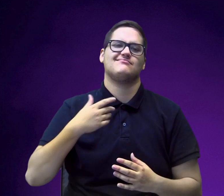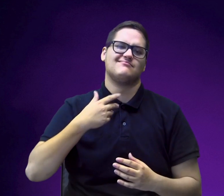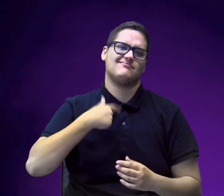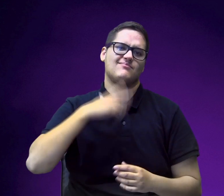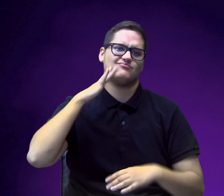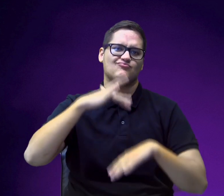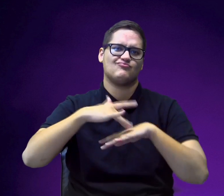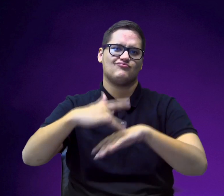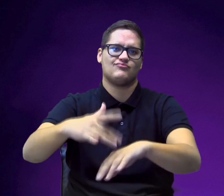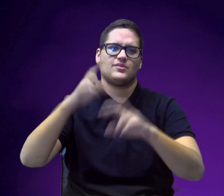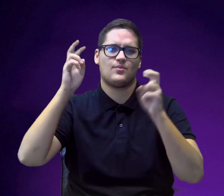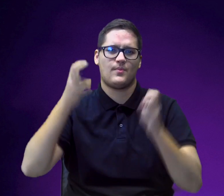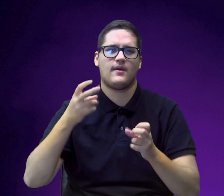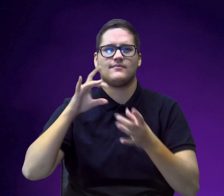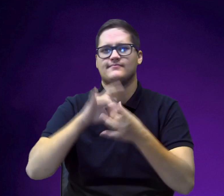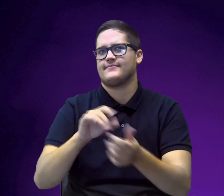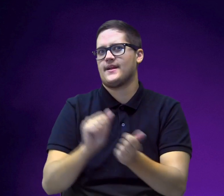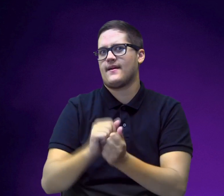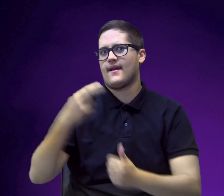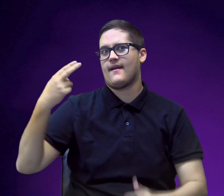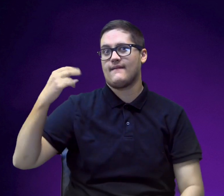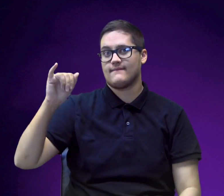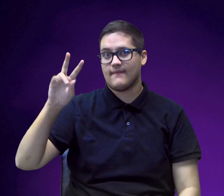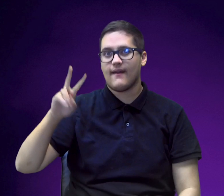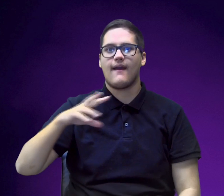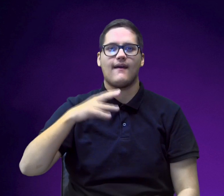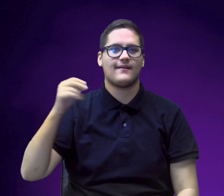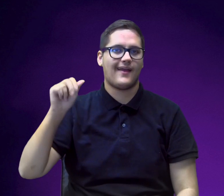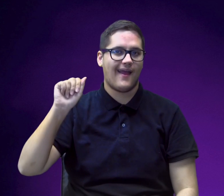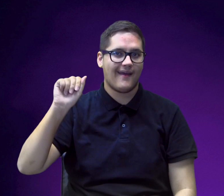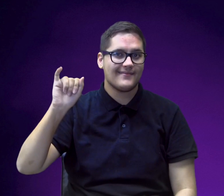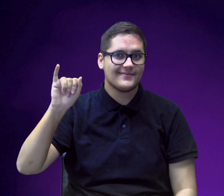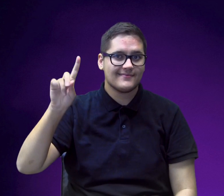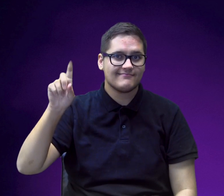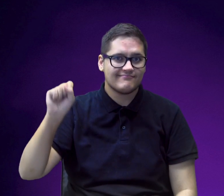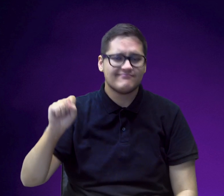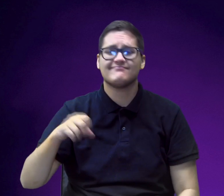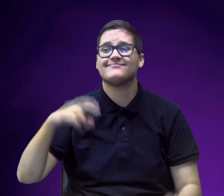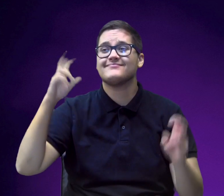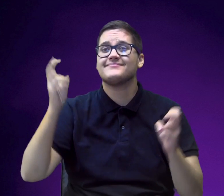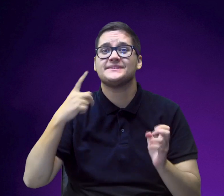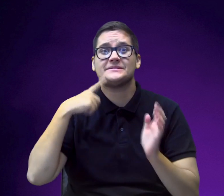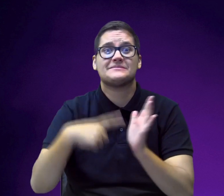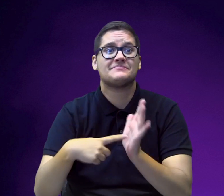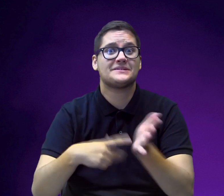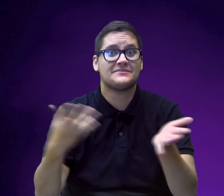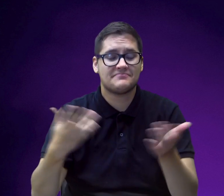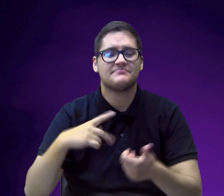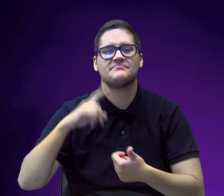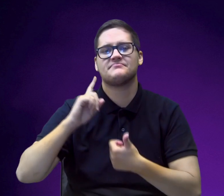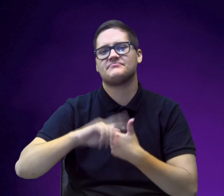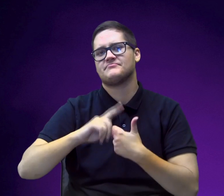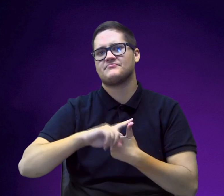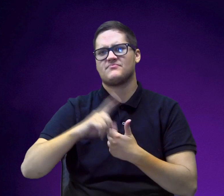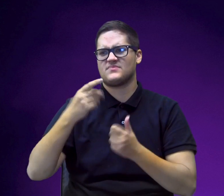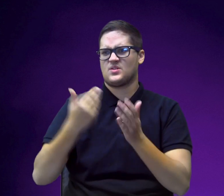It's where we will talk about topics related to HIV and AIDS. For instance, topics that will be covered are: